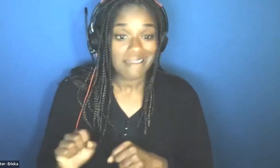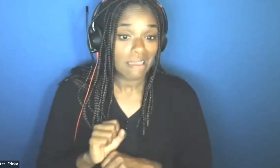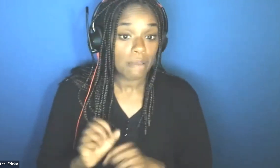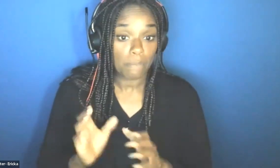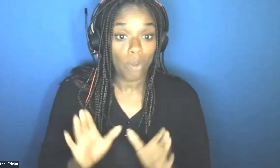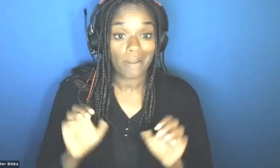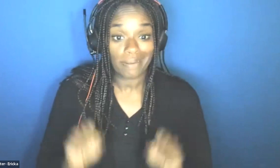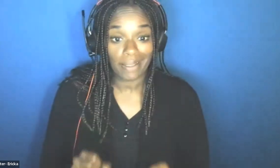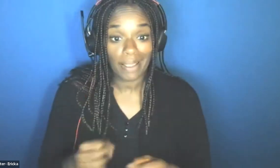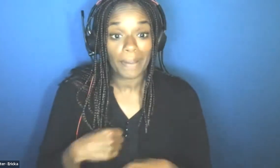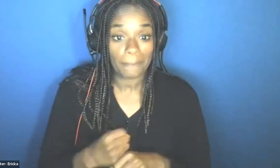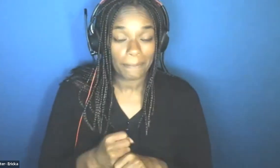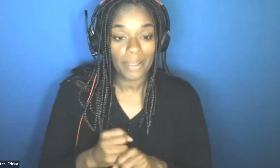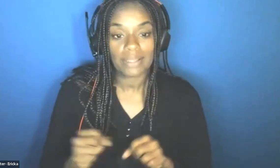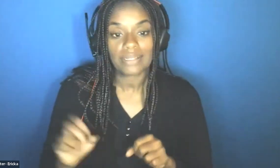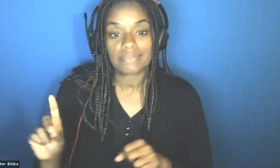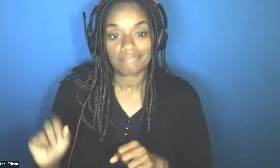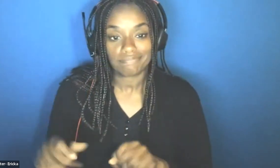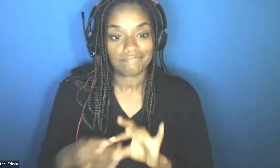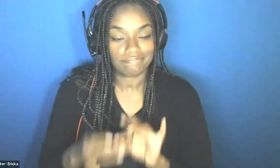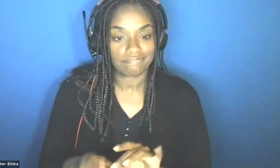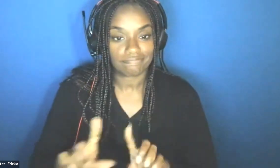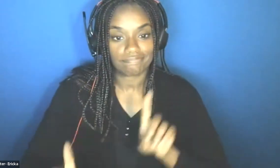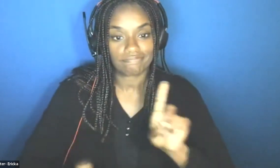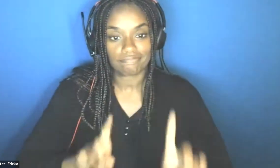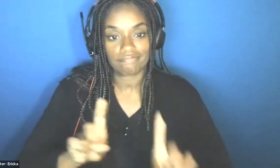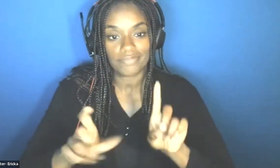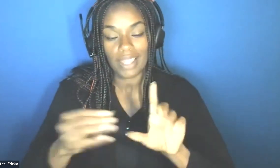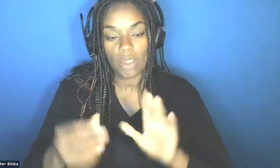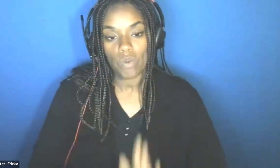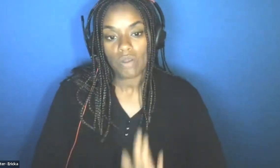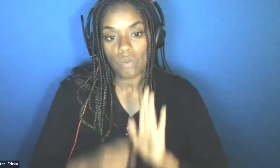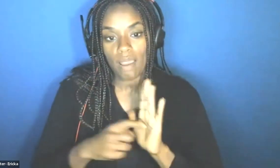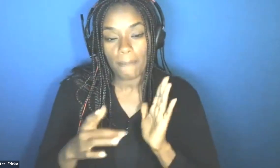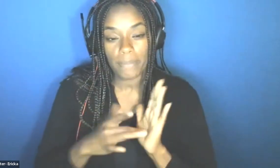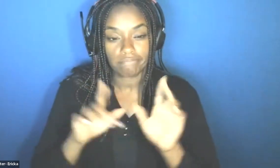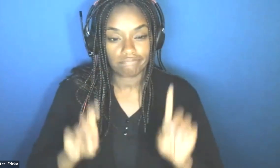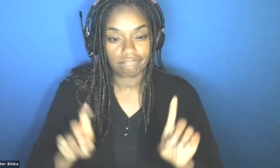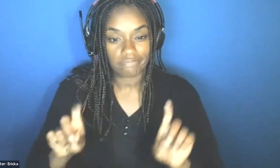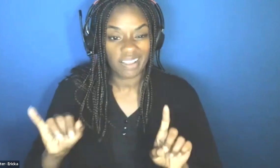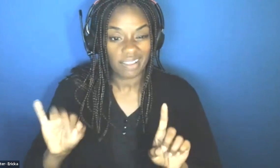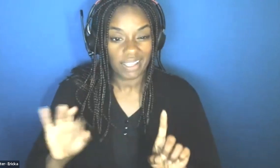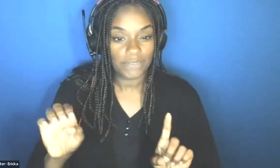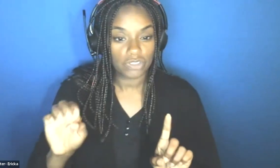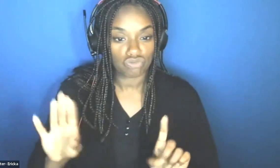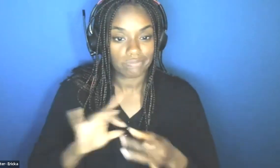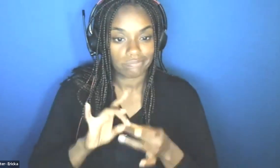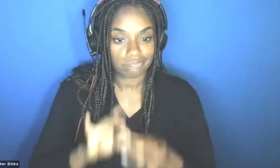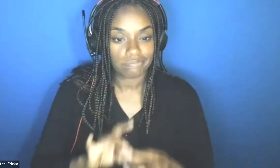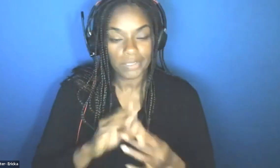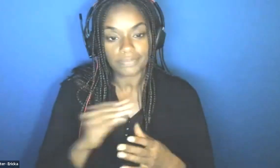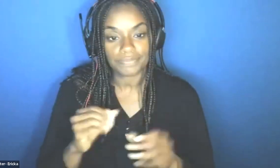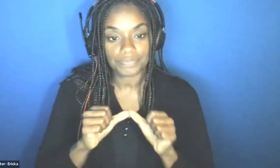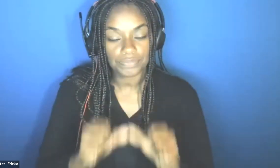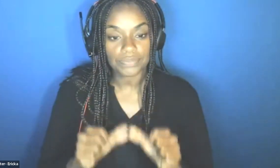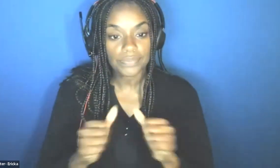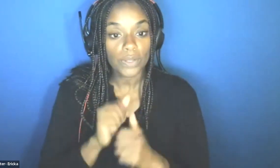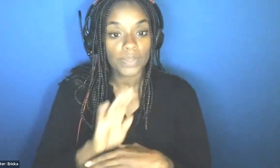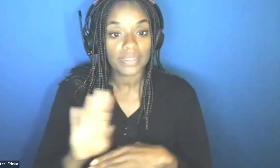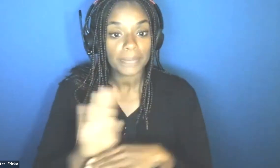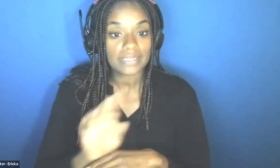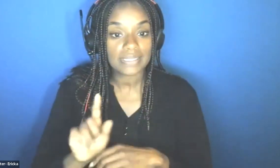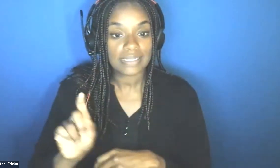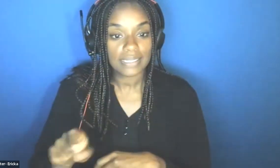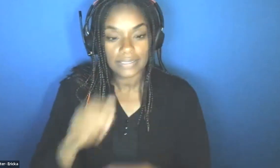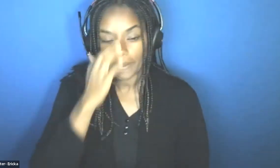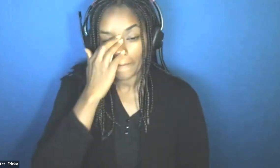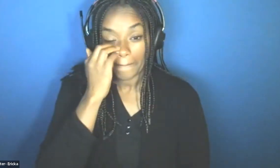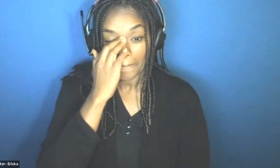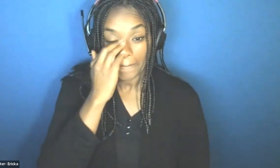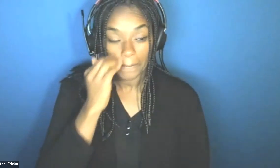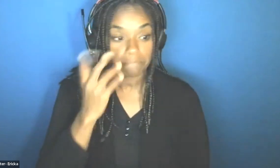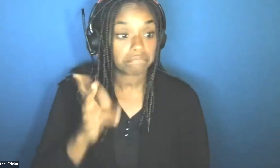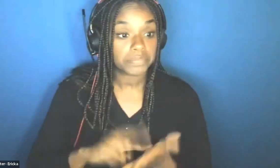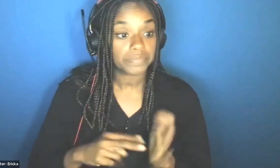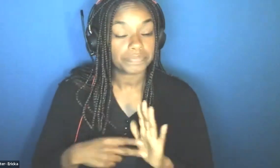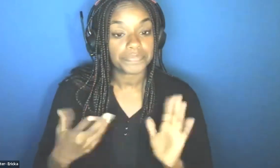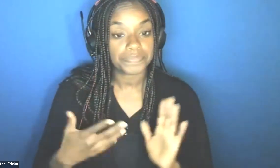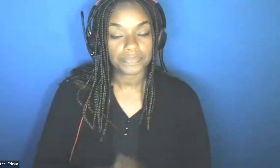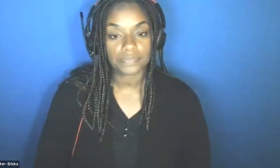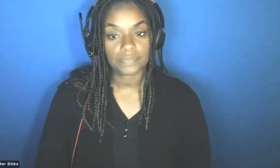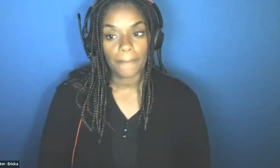So the third stage of employment is on the job.